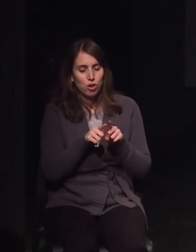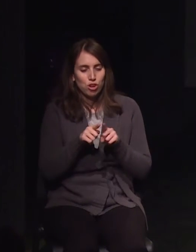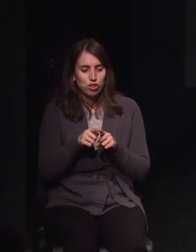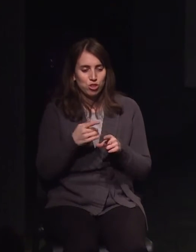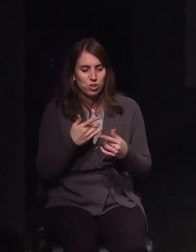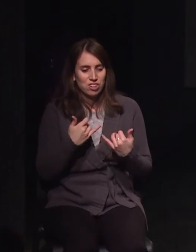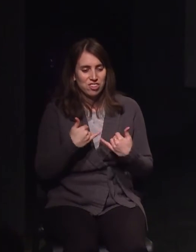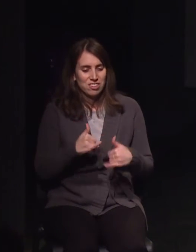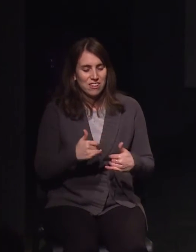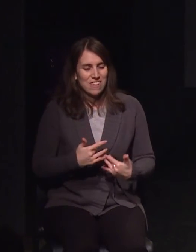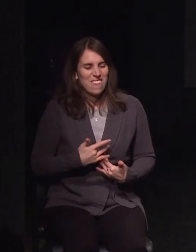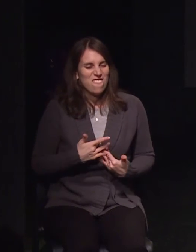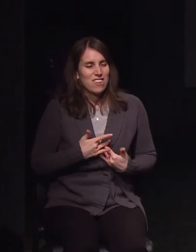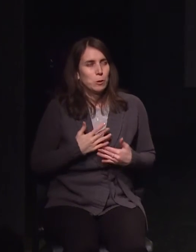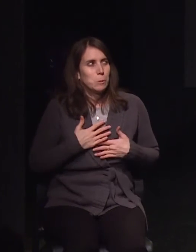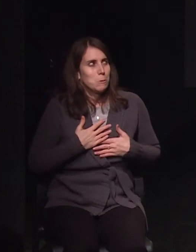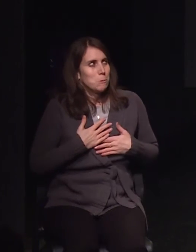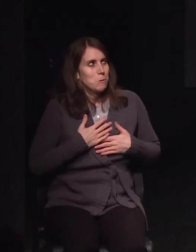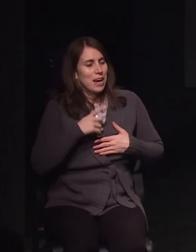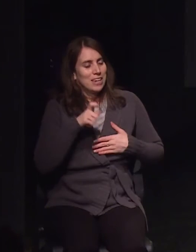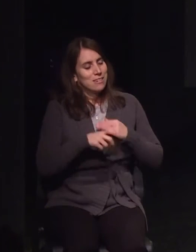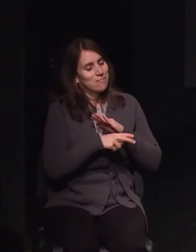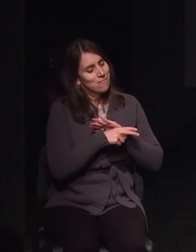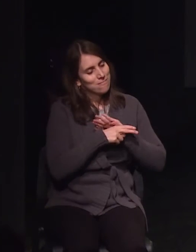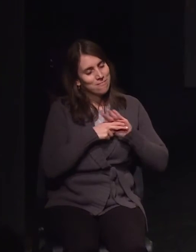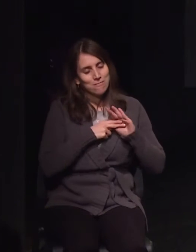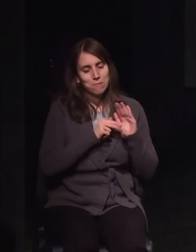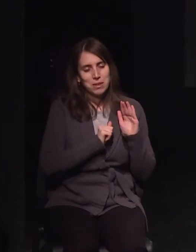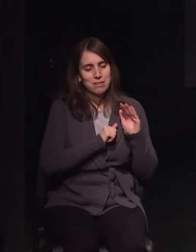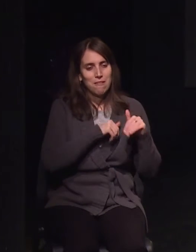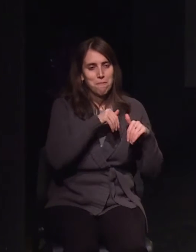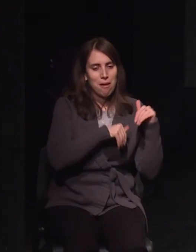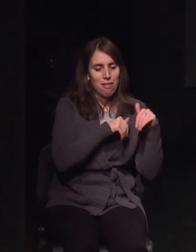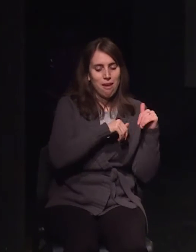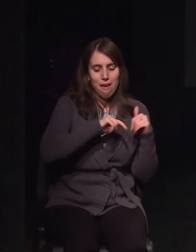I’m only ballet, I’m only classical music, and I only play the violin.